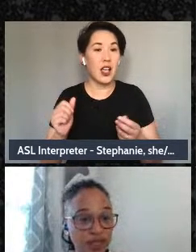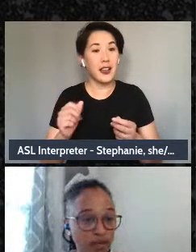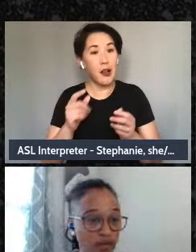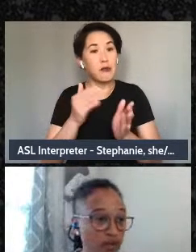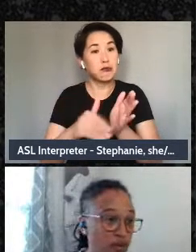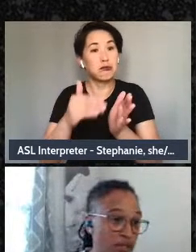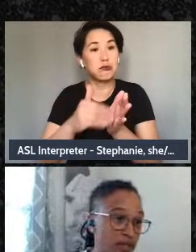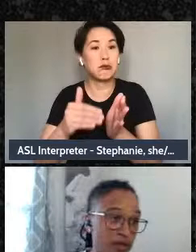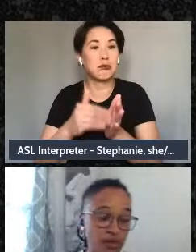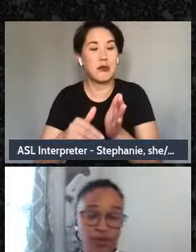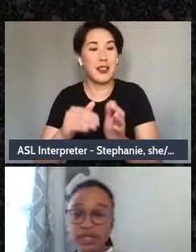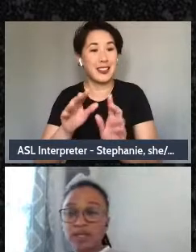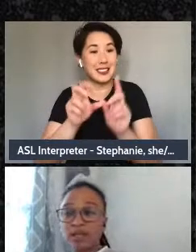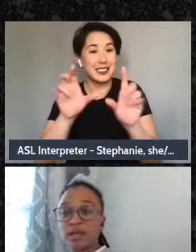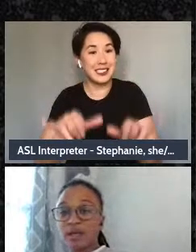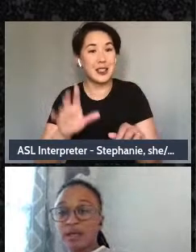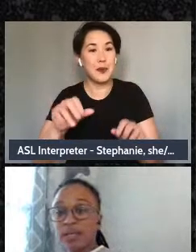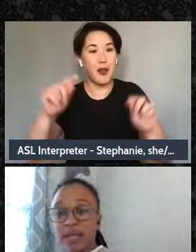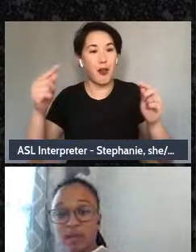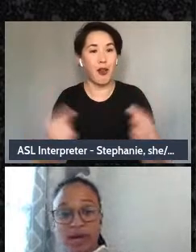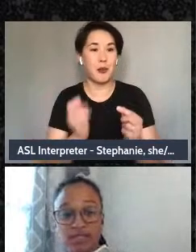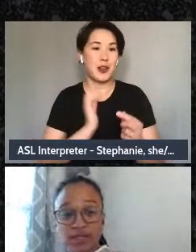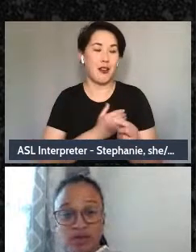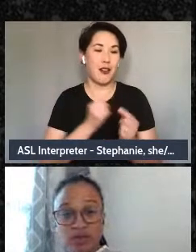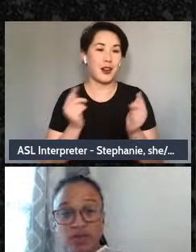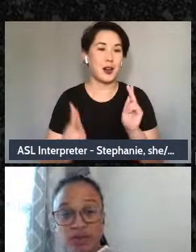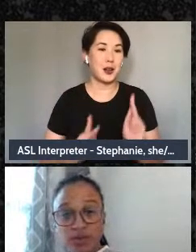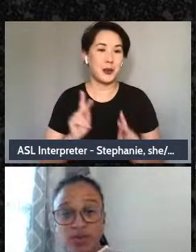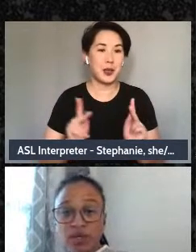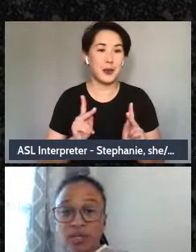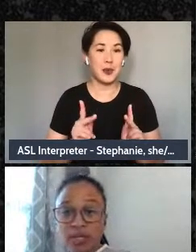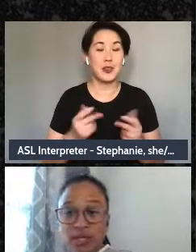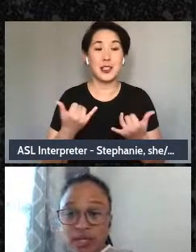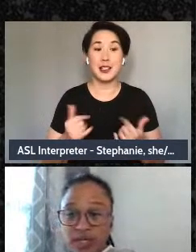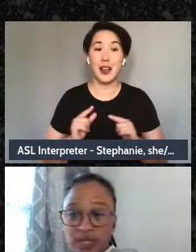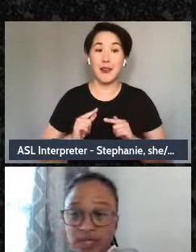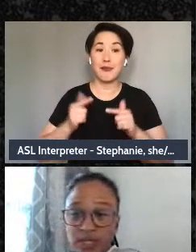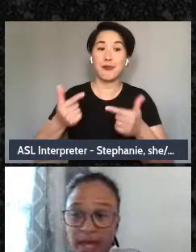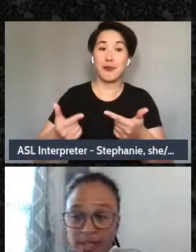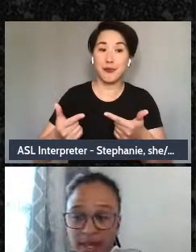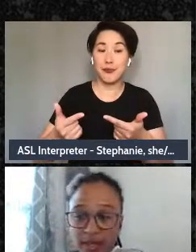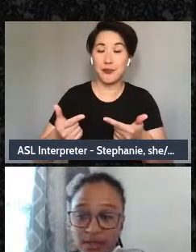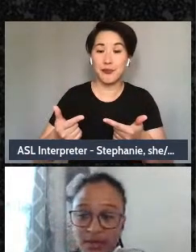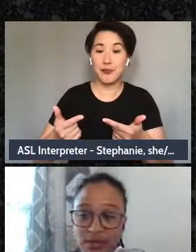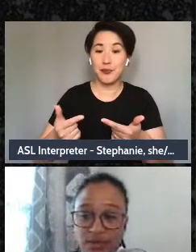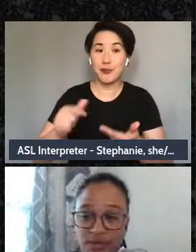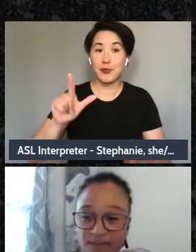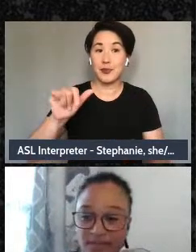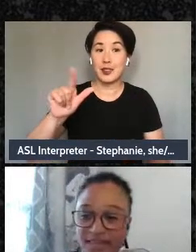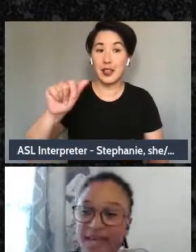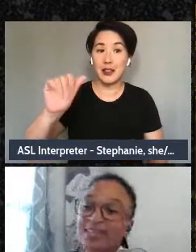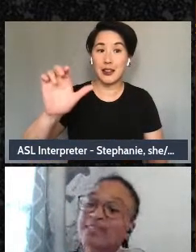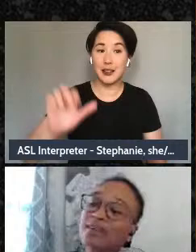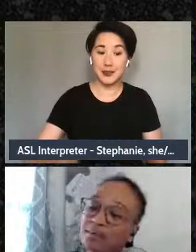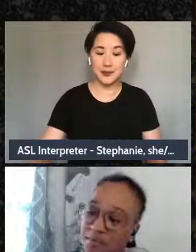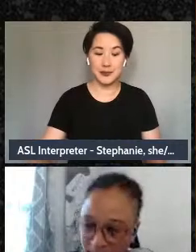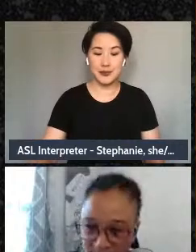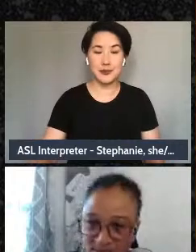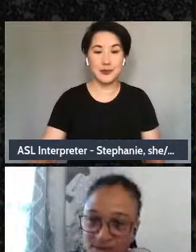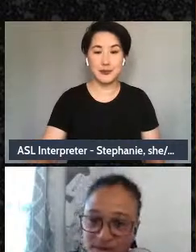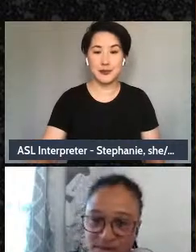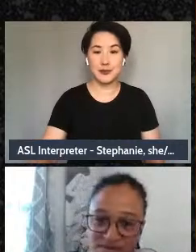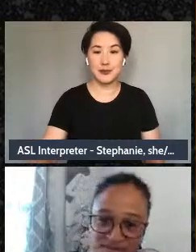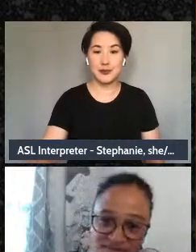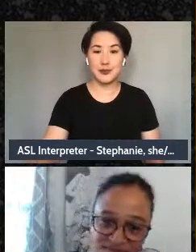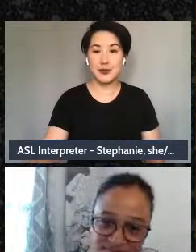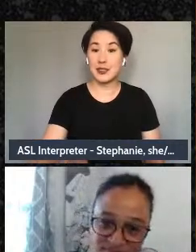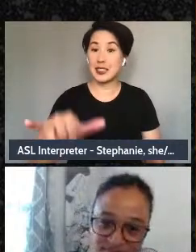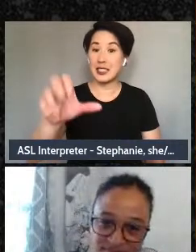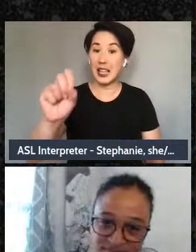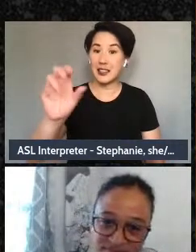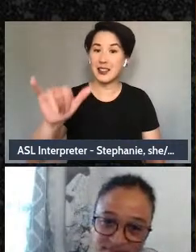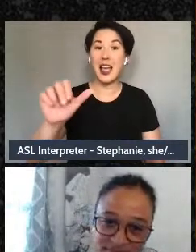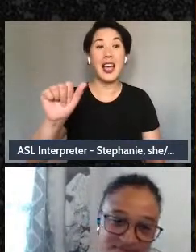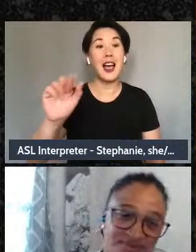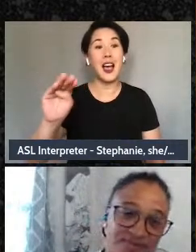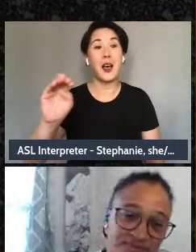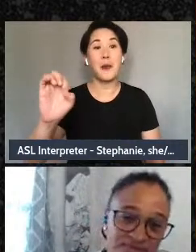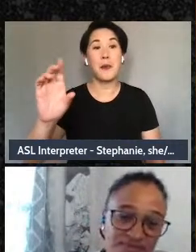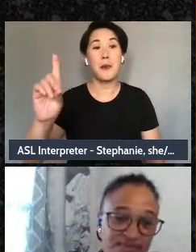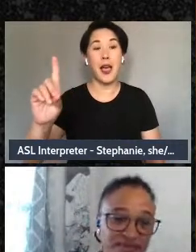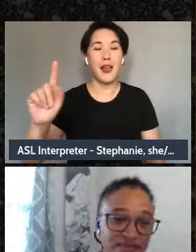Okay, we can - and then I can pass it over to Lilac, yes, and the soil.